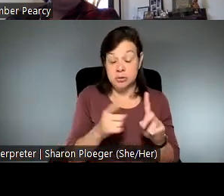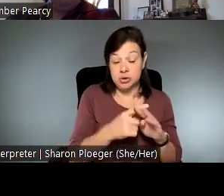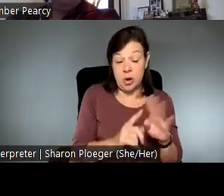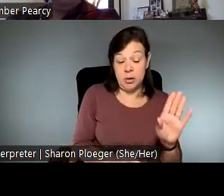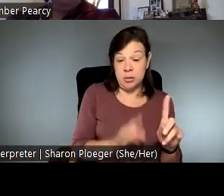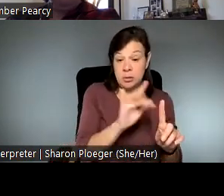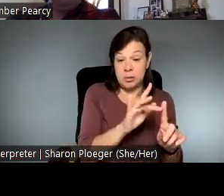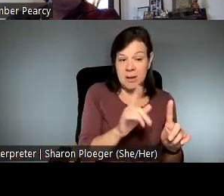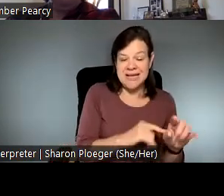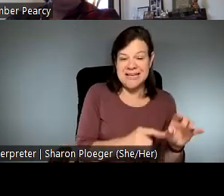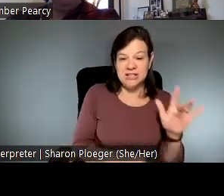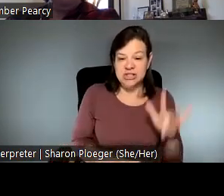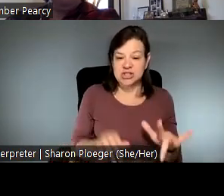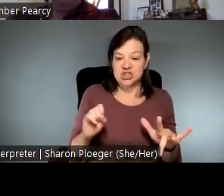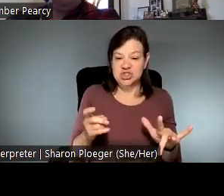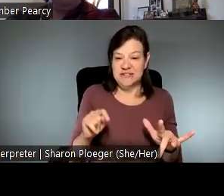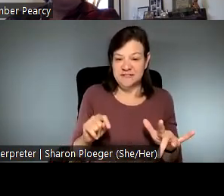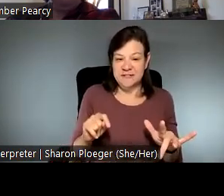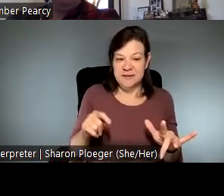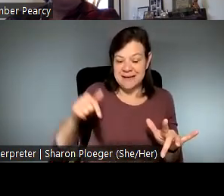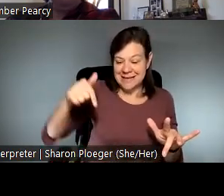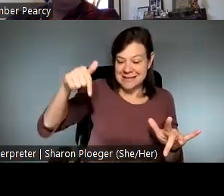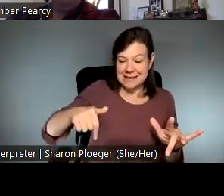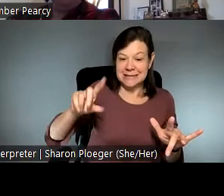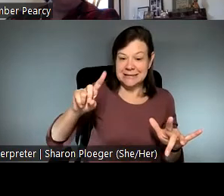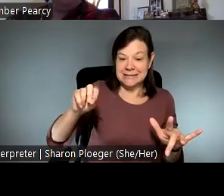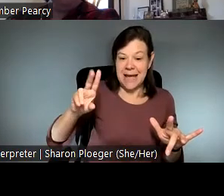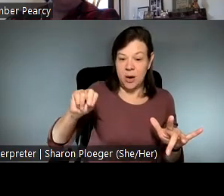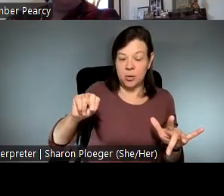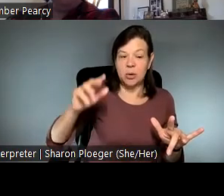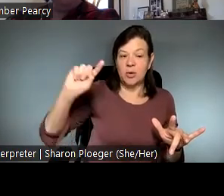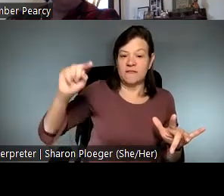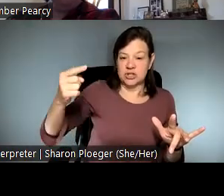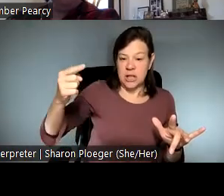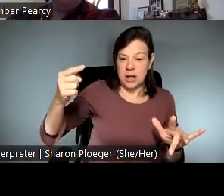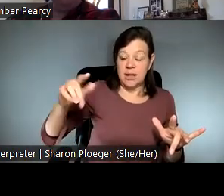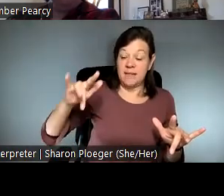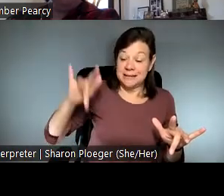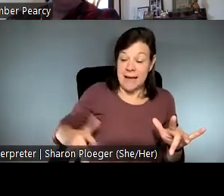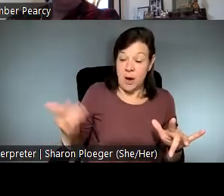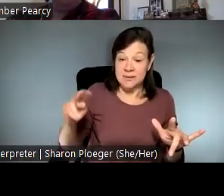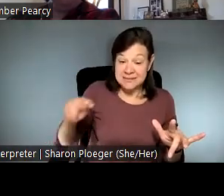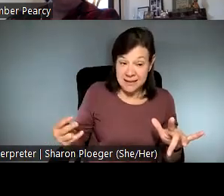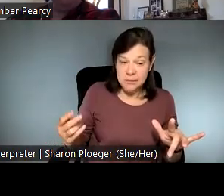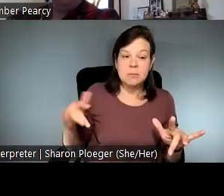Hit Shift and if you hit down, it takes the whole first line. And then if you hit down again, it takes the whole second line.